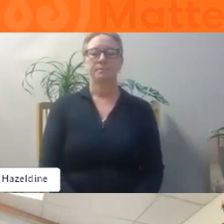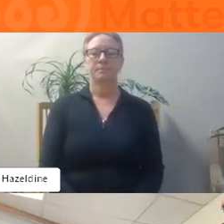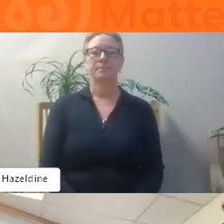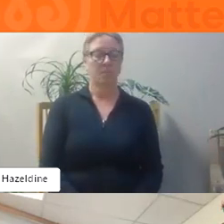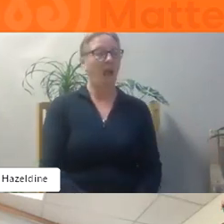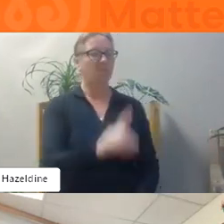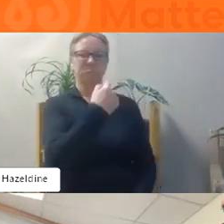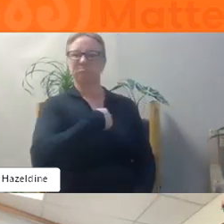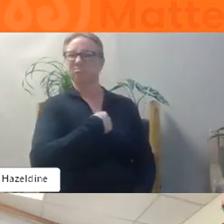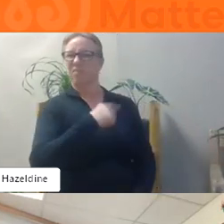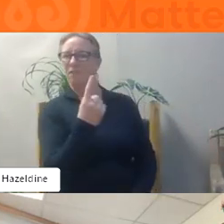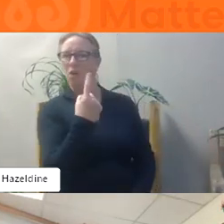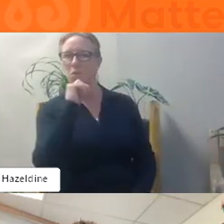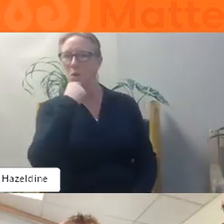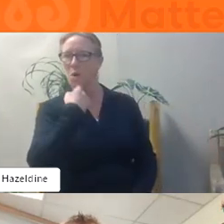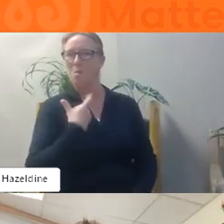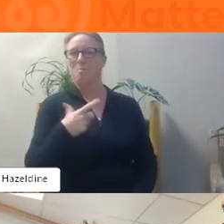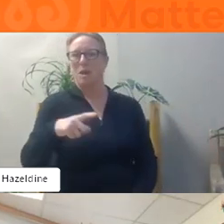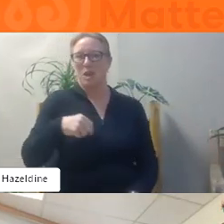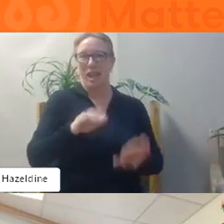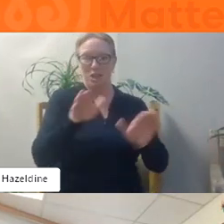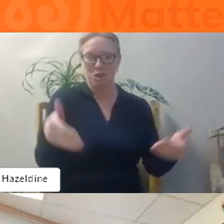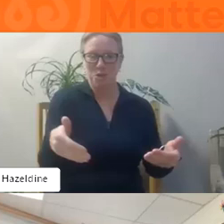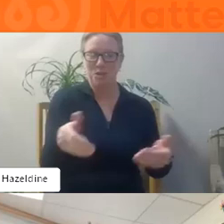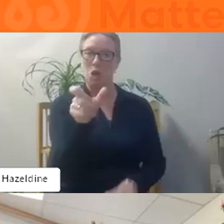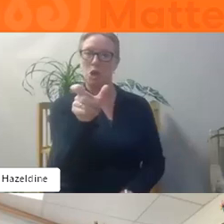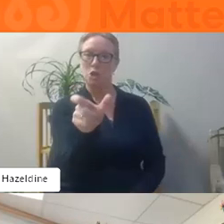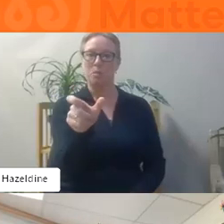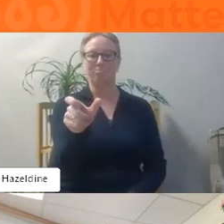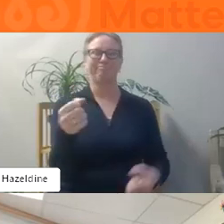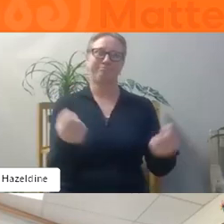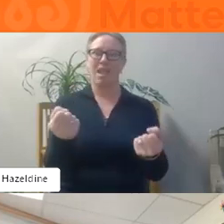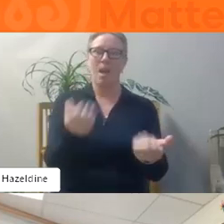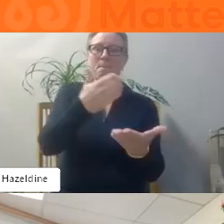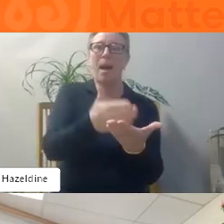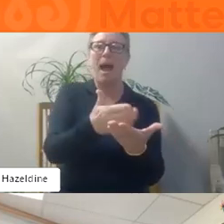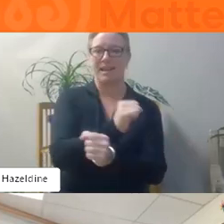first because I introduced the term "parking space". I think the